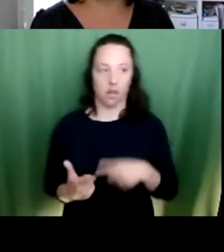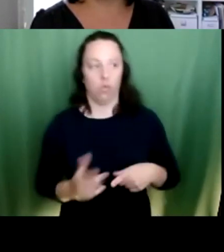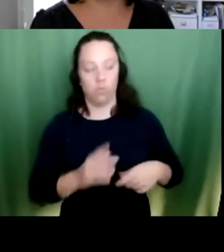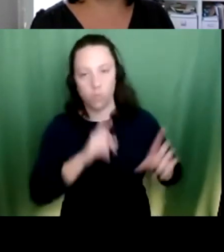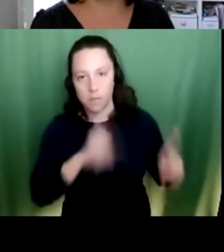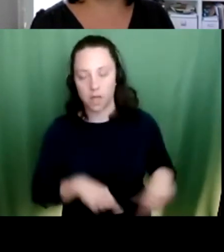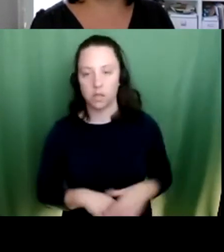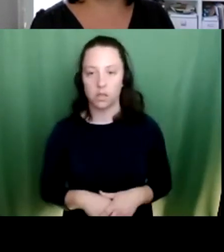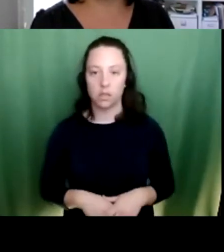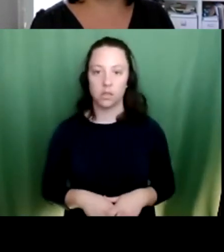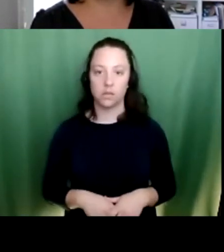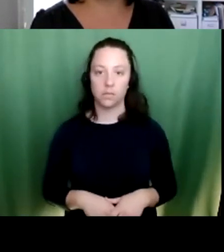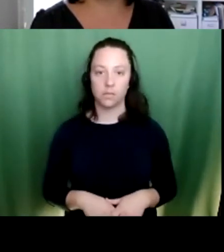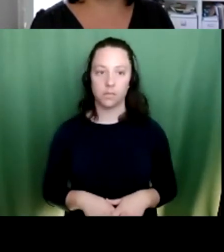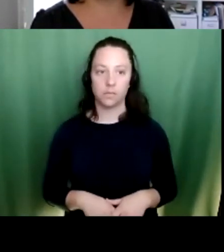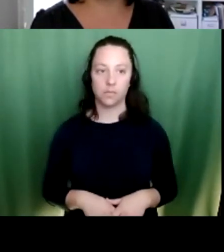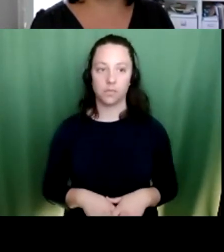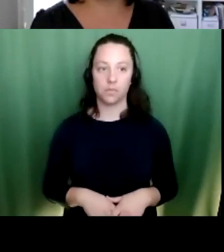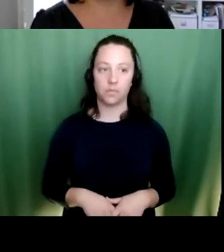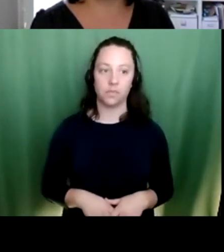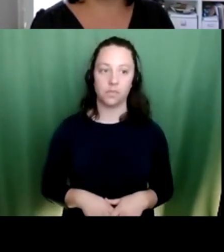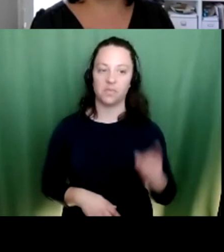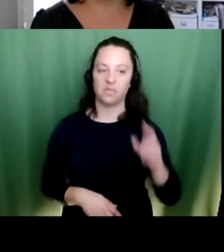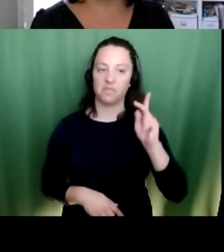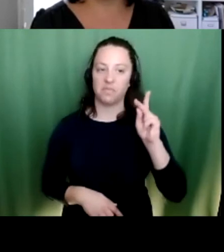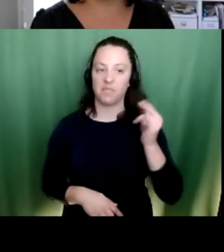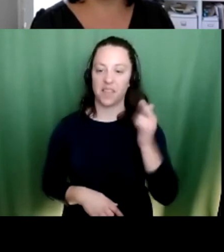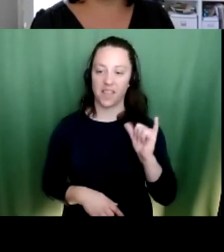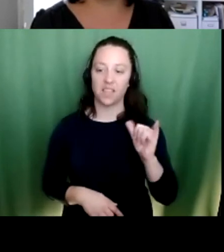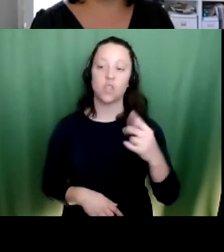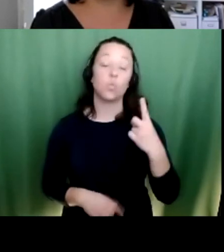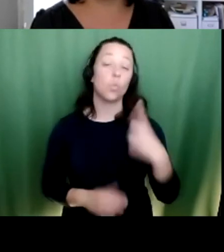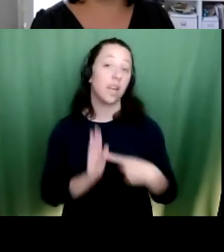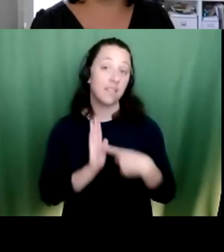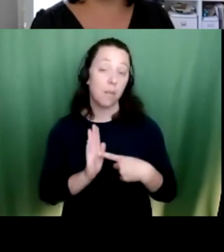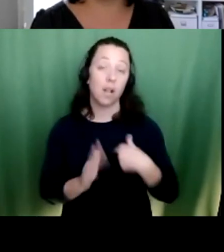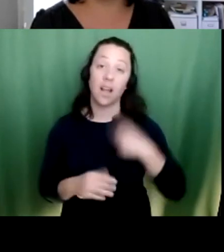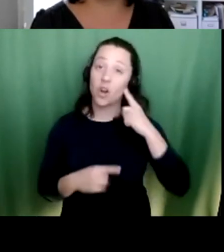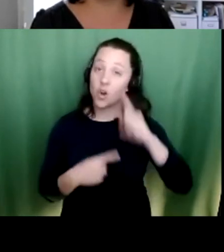One example that I heard about this was a number of years ago,